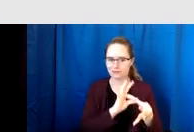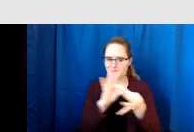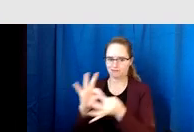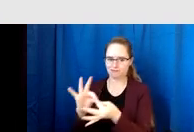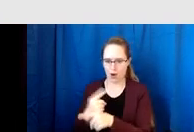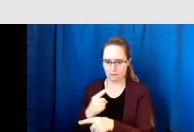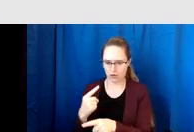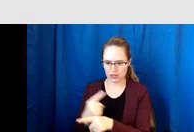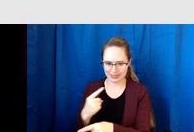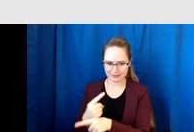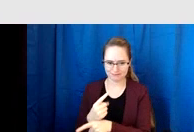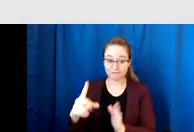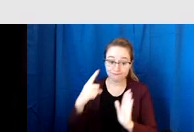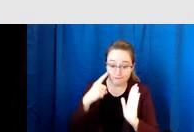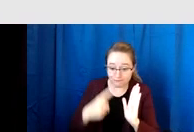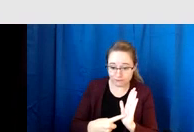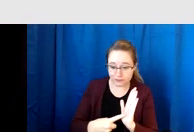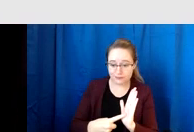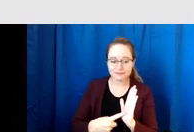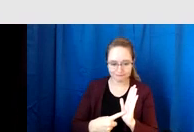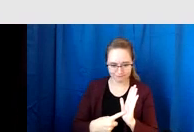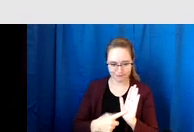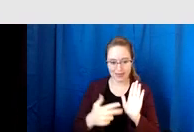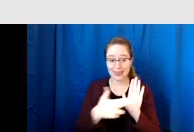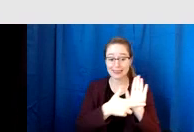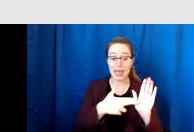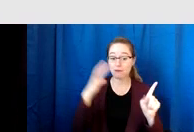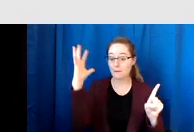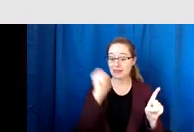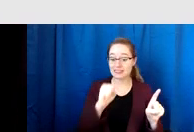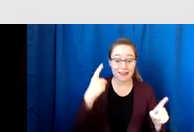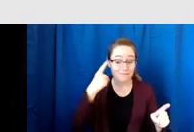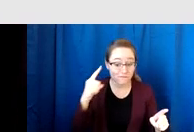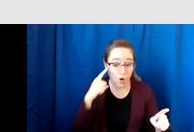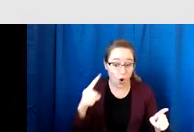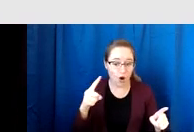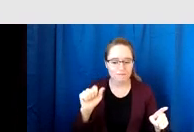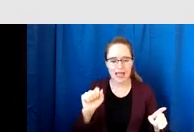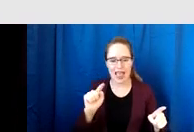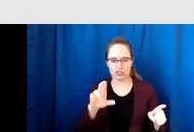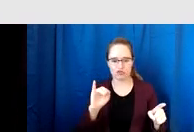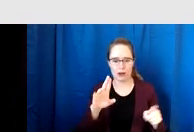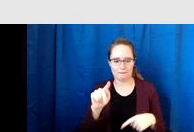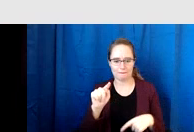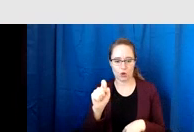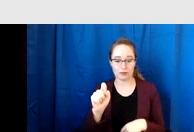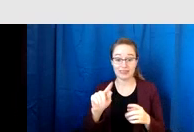For example, um, a label was missing a for attribute. The associated text is not in an input